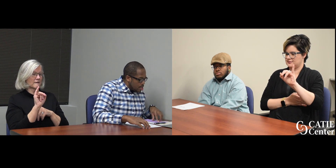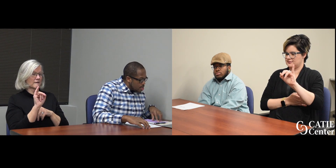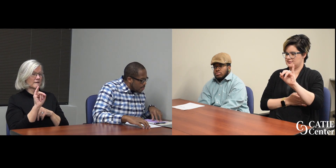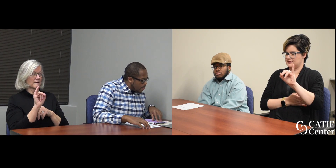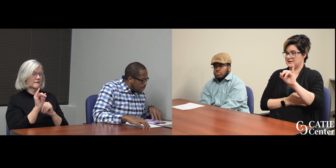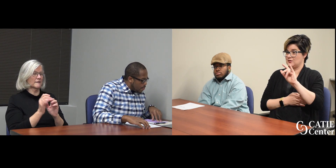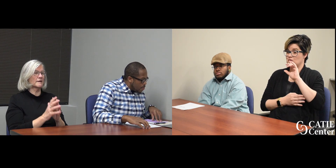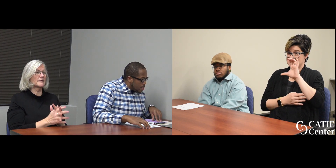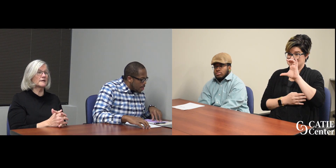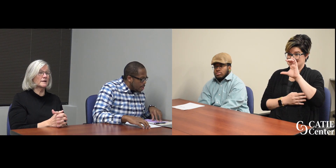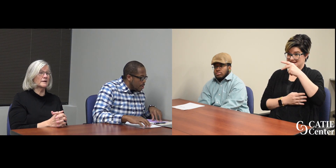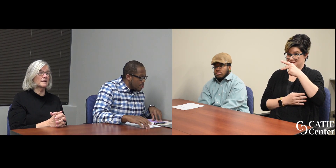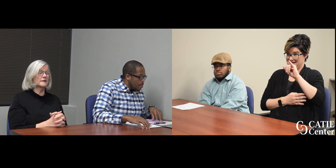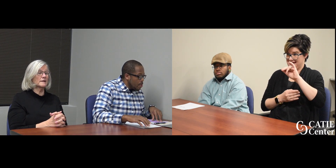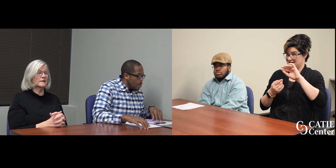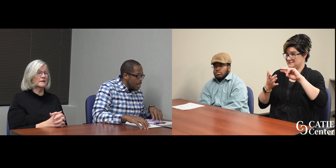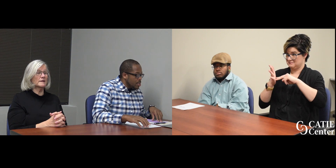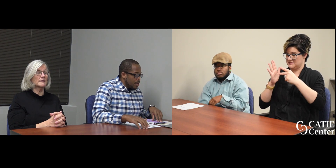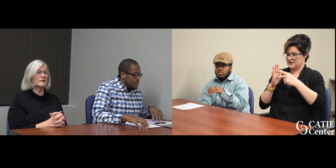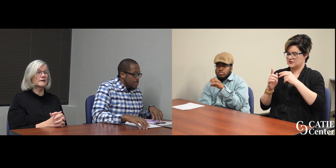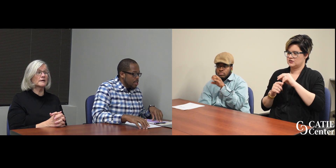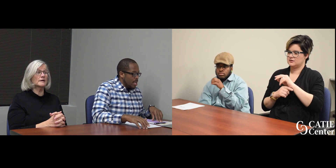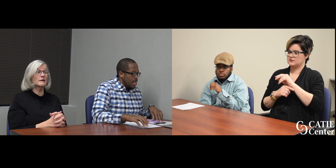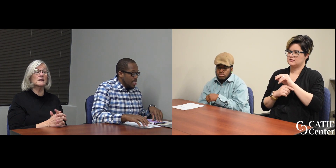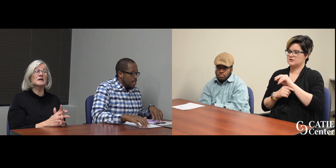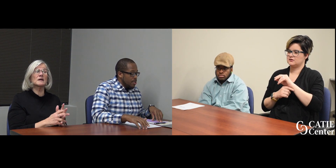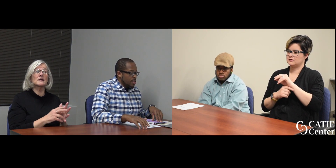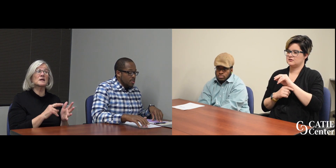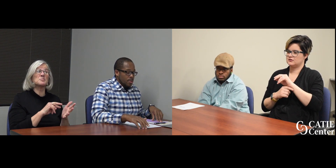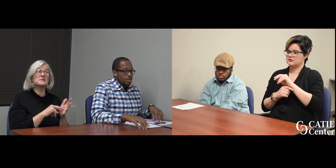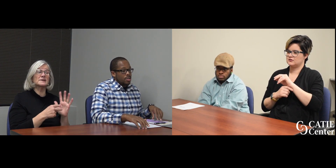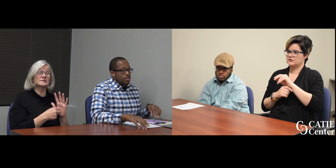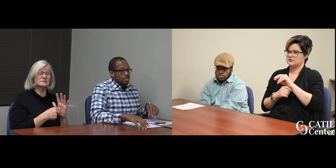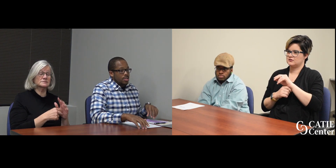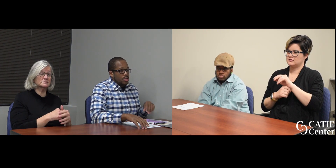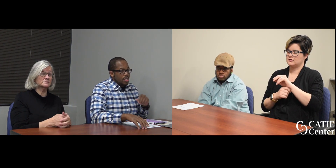Which stands for the Urban, Wage, Earners, and Clergy Workers.